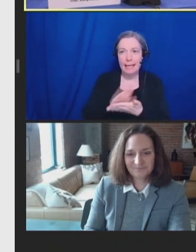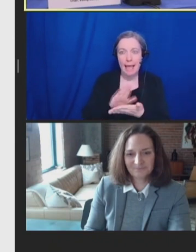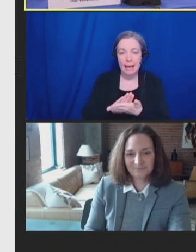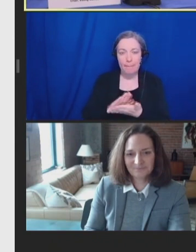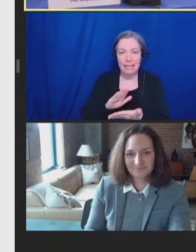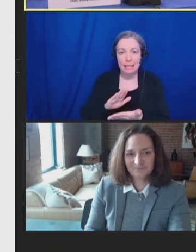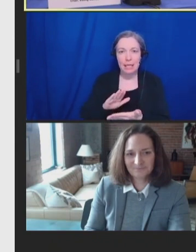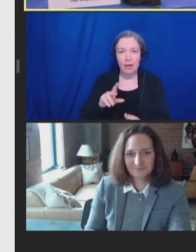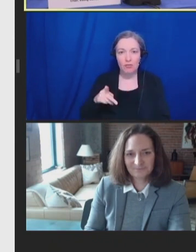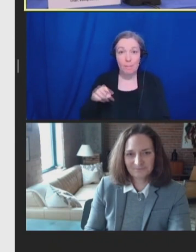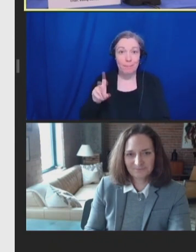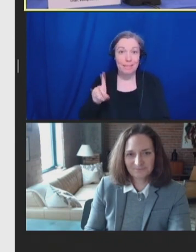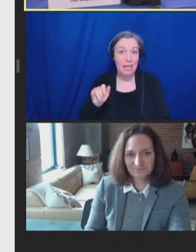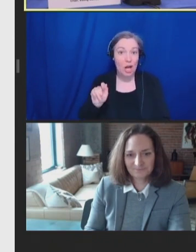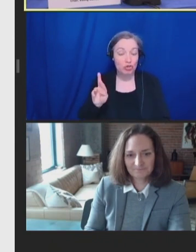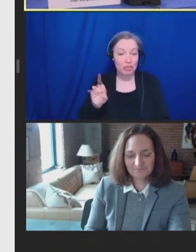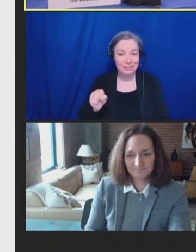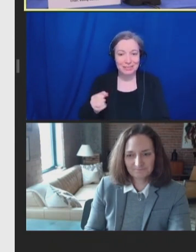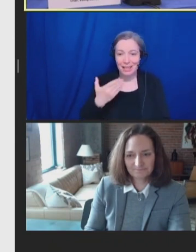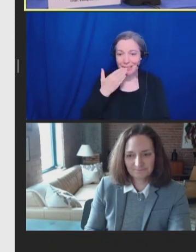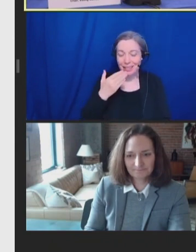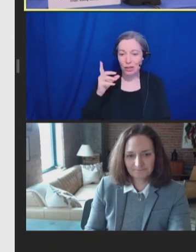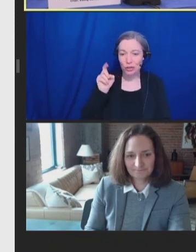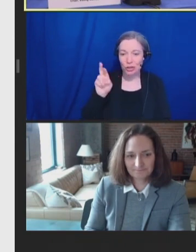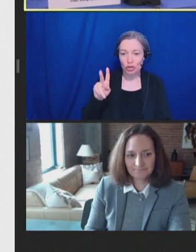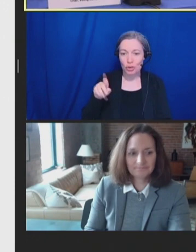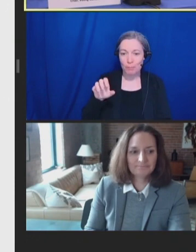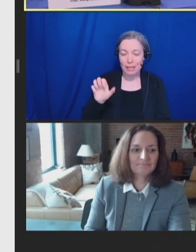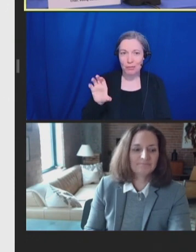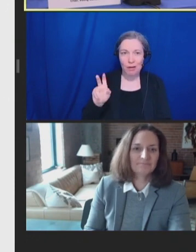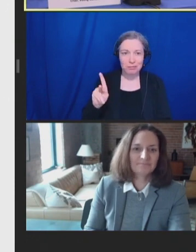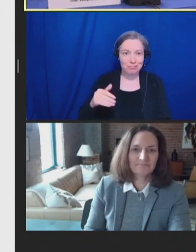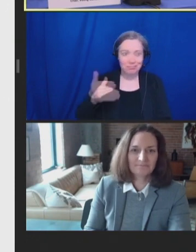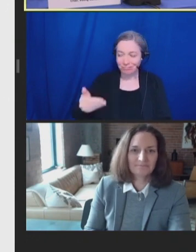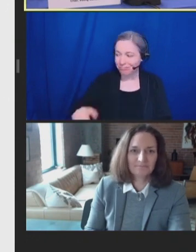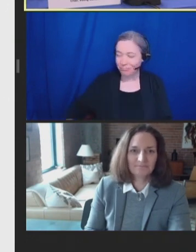Georgina Peacock: Absolutely and thank you for having me.